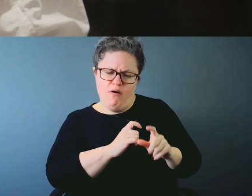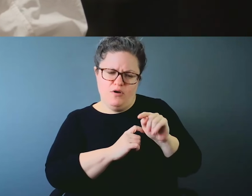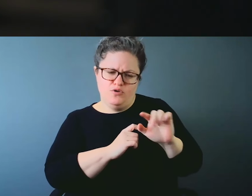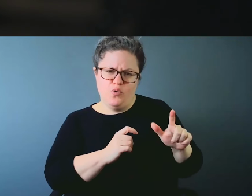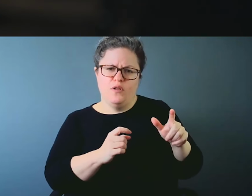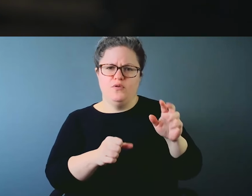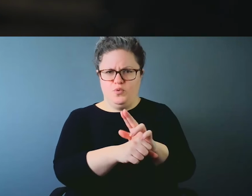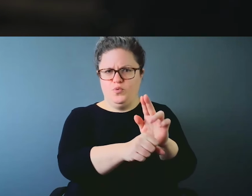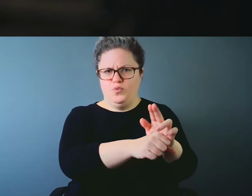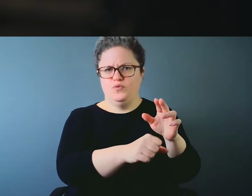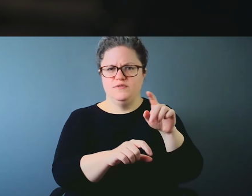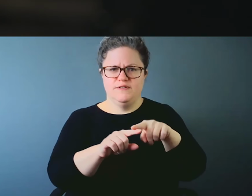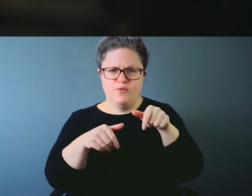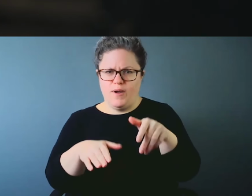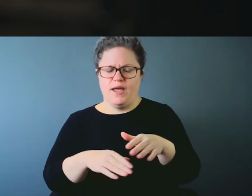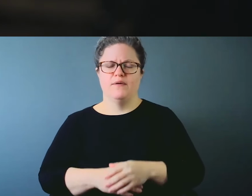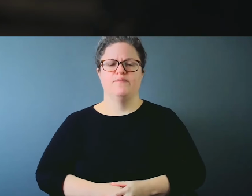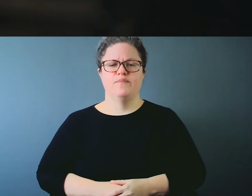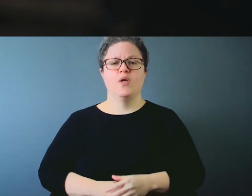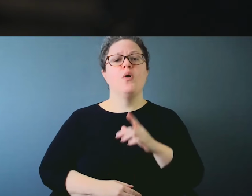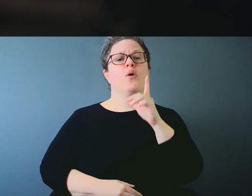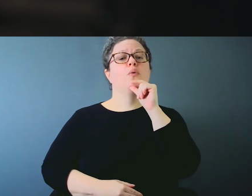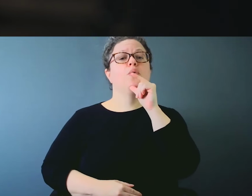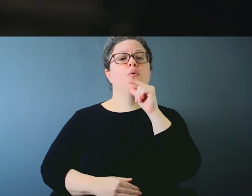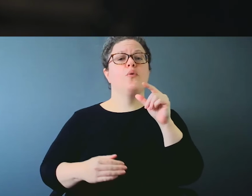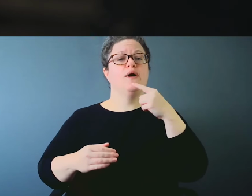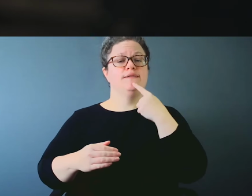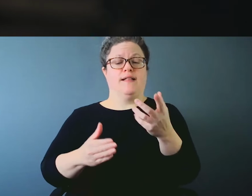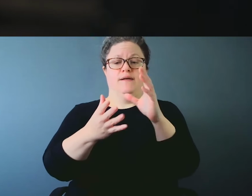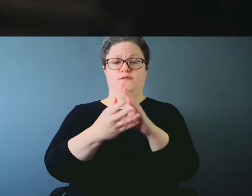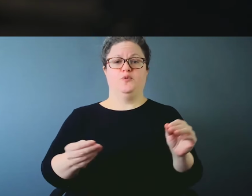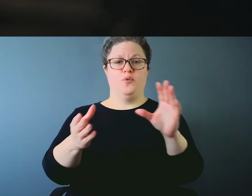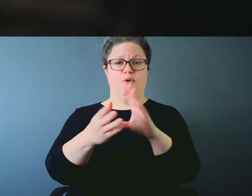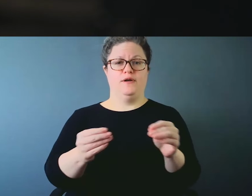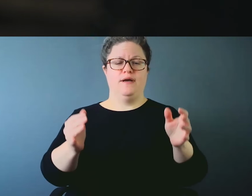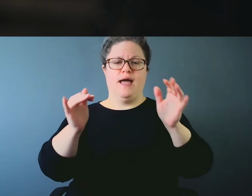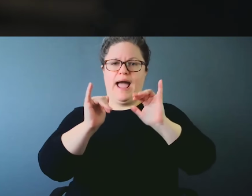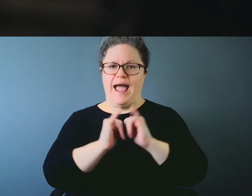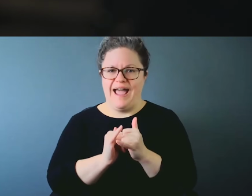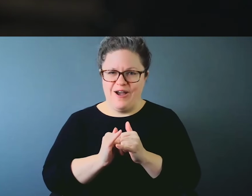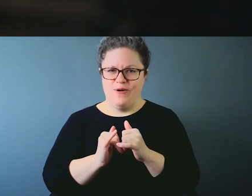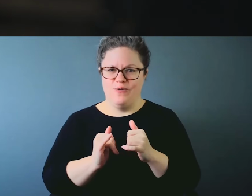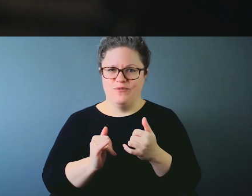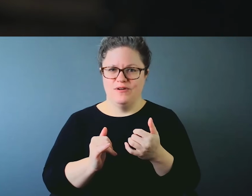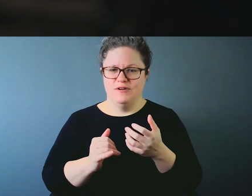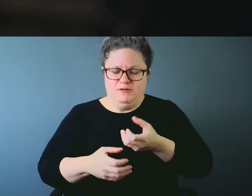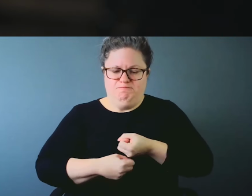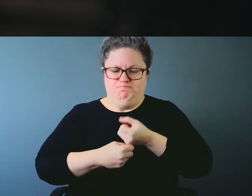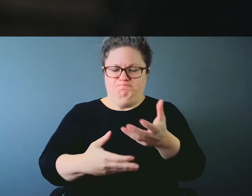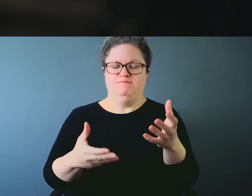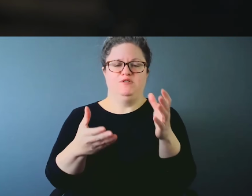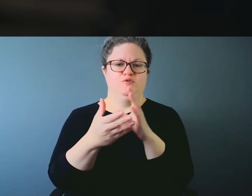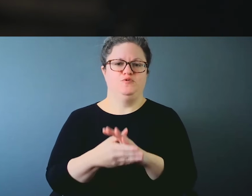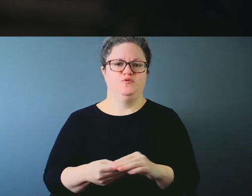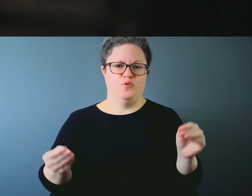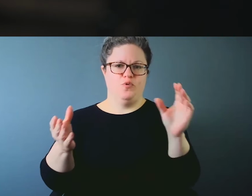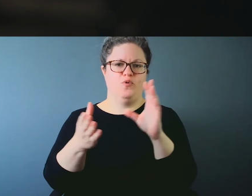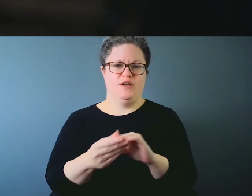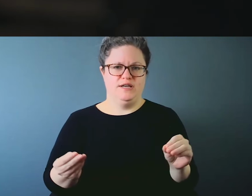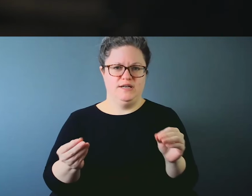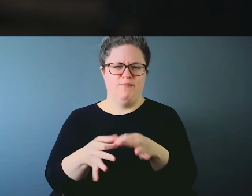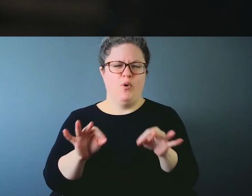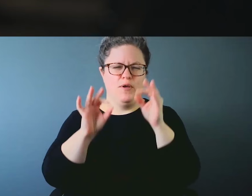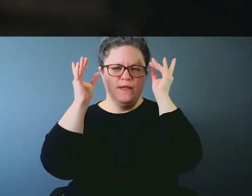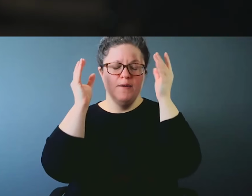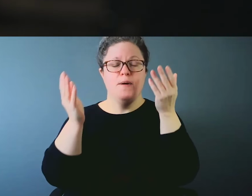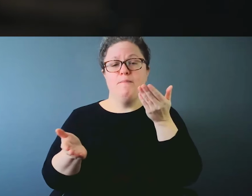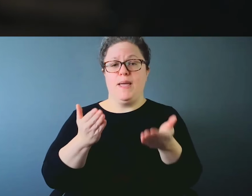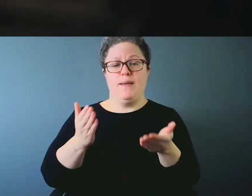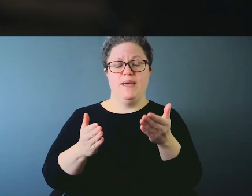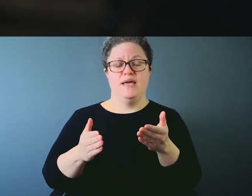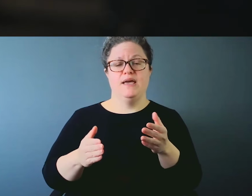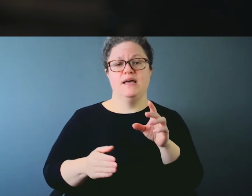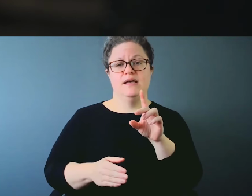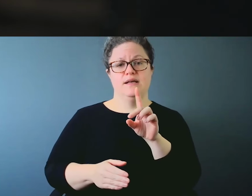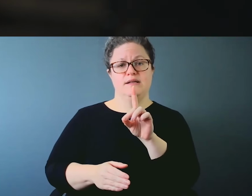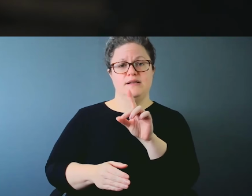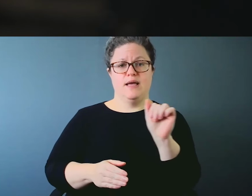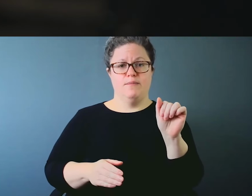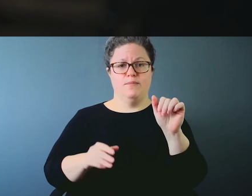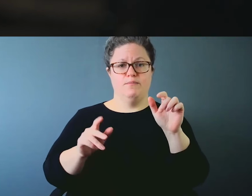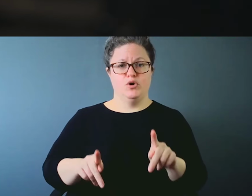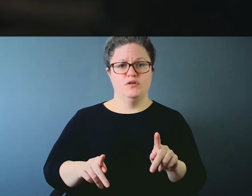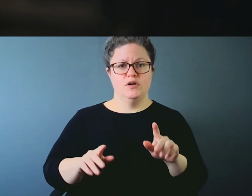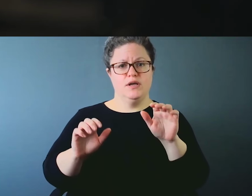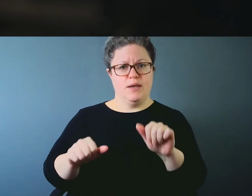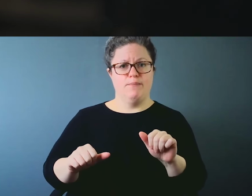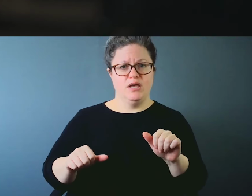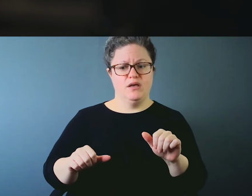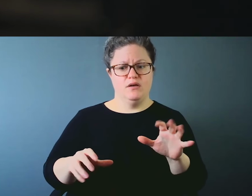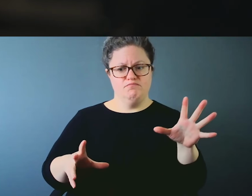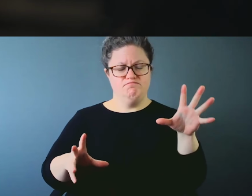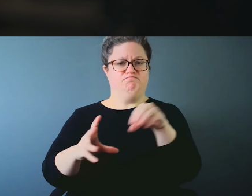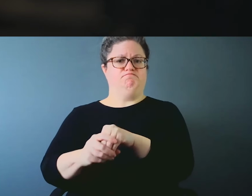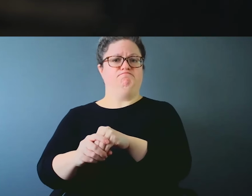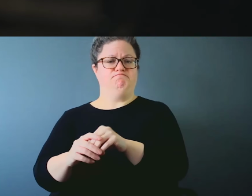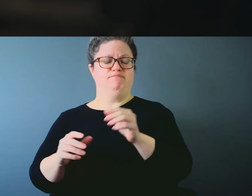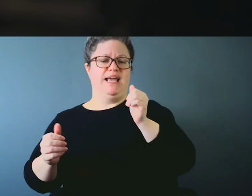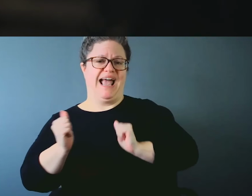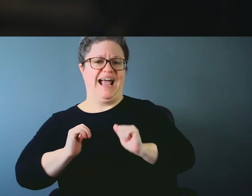Who gets to tell the story or how does the story get told? Or... can they just be part of the cast of actors?